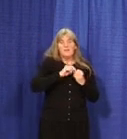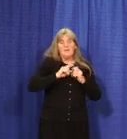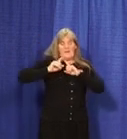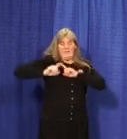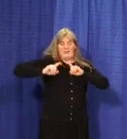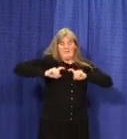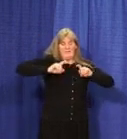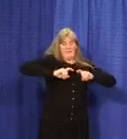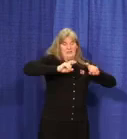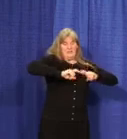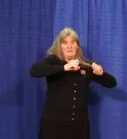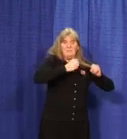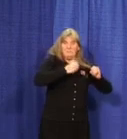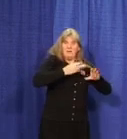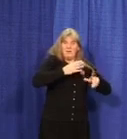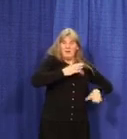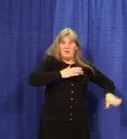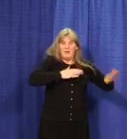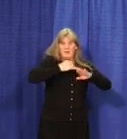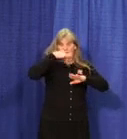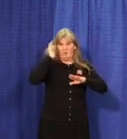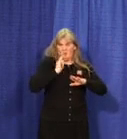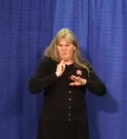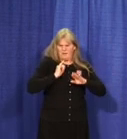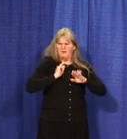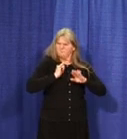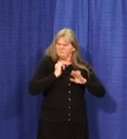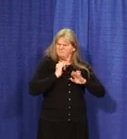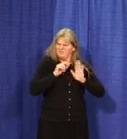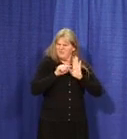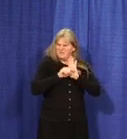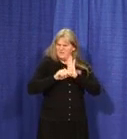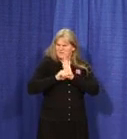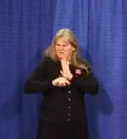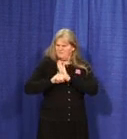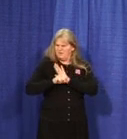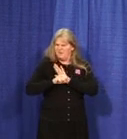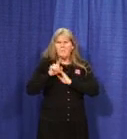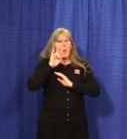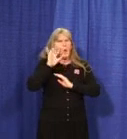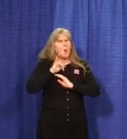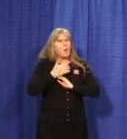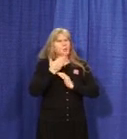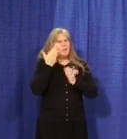the Yukon in the last few days, I think we can say with some confidence that we are not finding evidence of ongoing